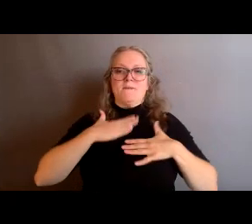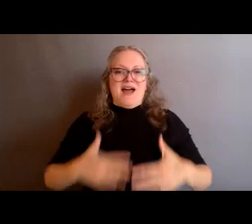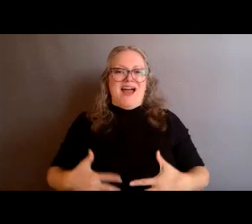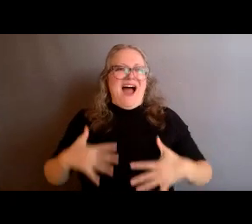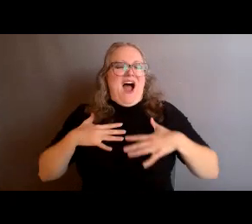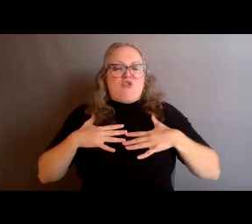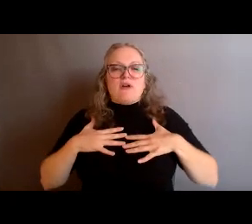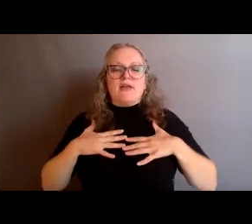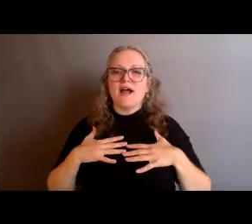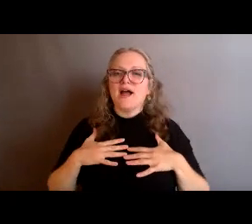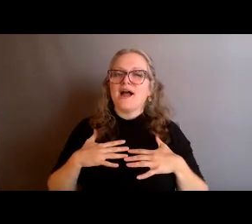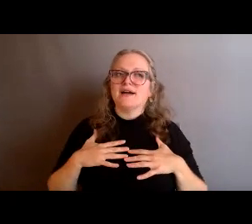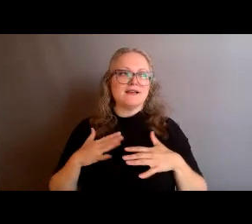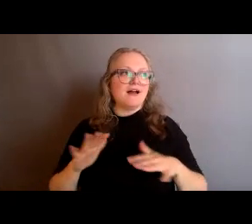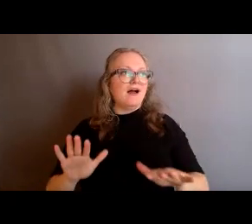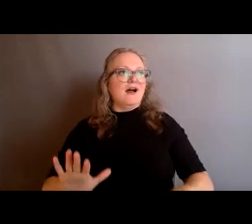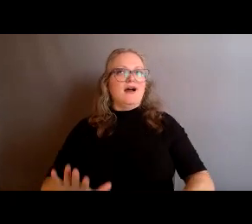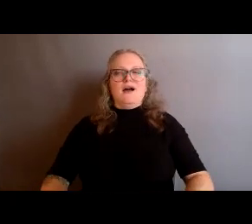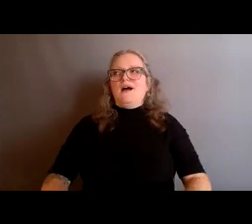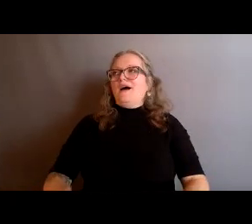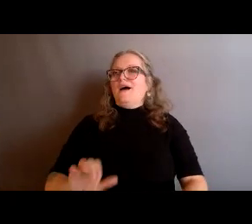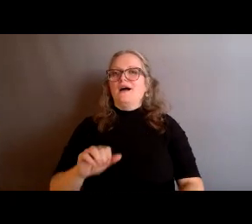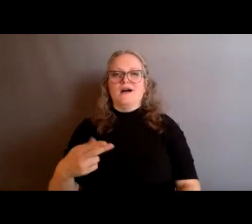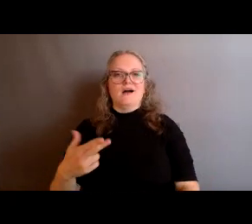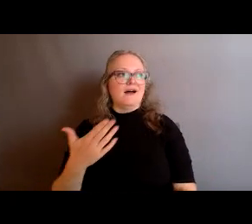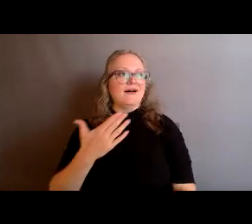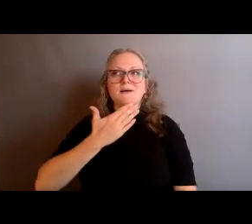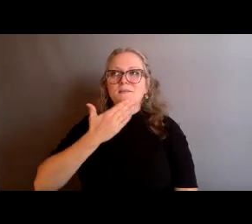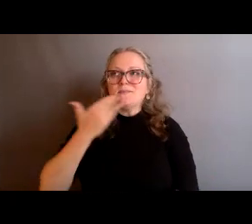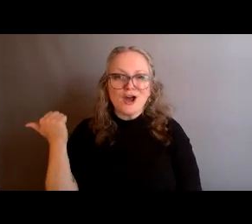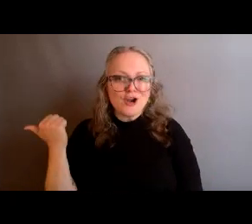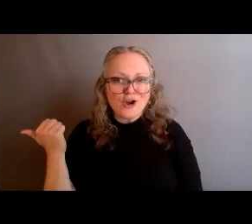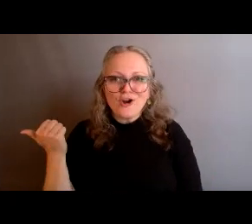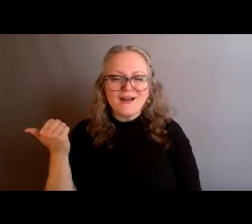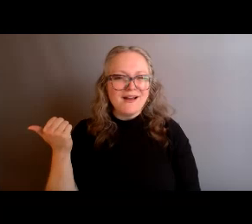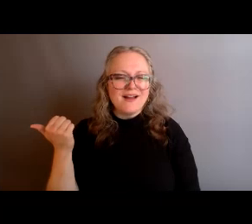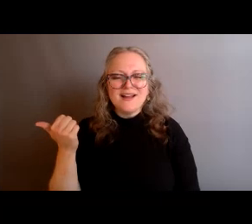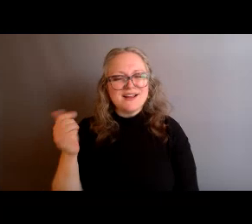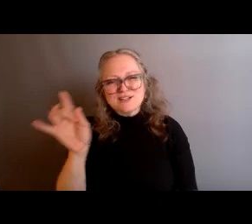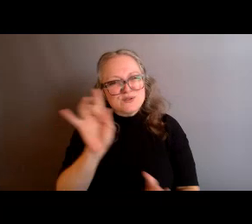just, Oh my gosh, you know, it's so much better. And it's just horrible to deal with.